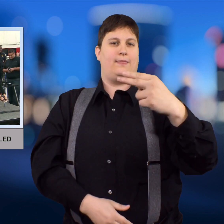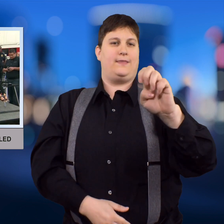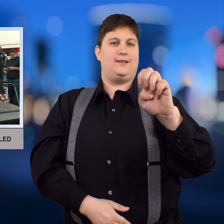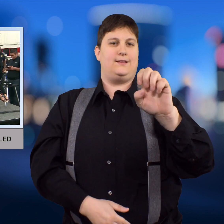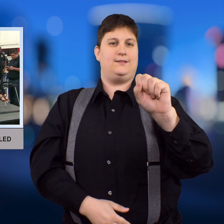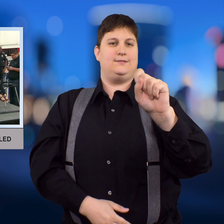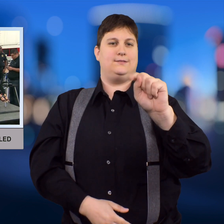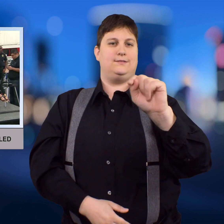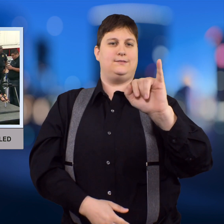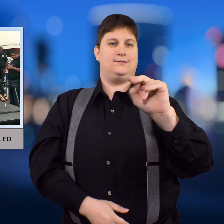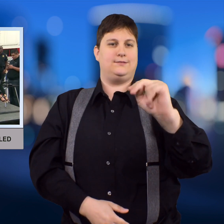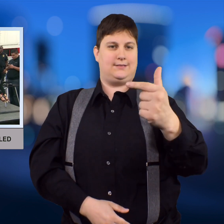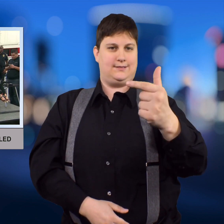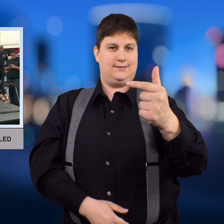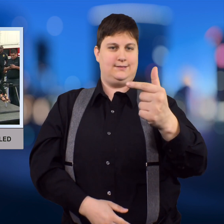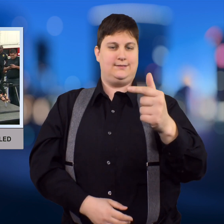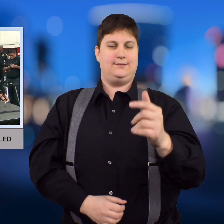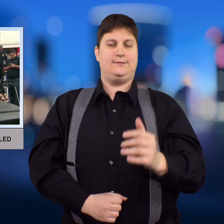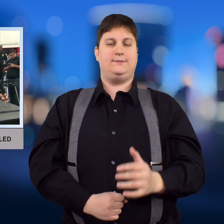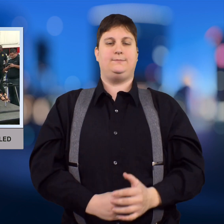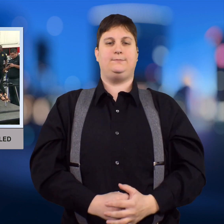film "The Sting."